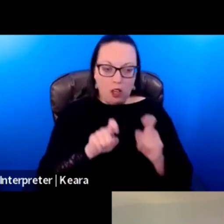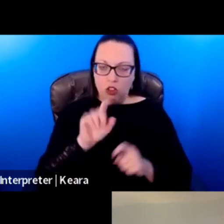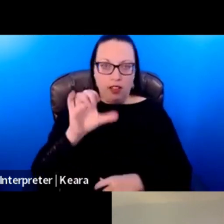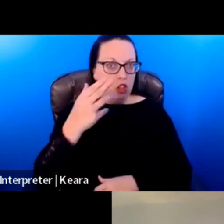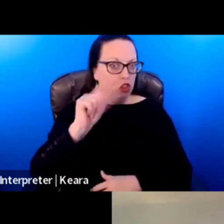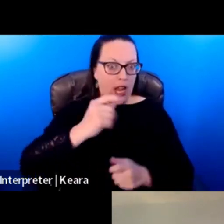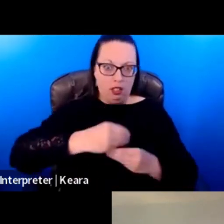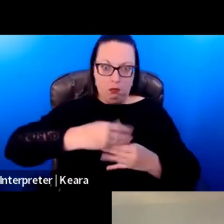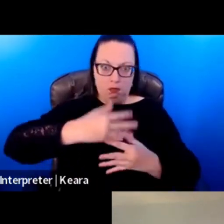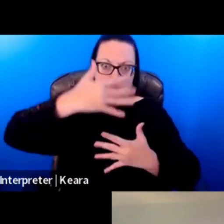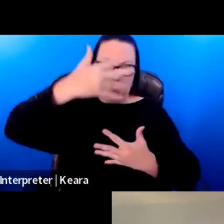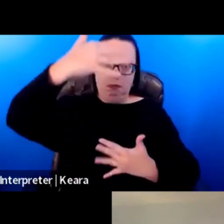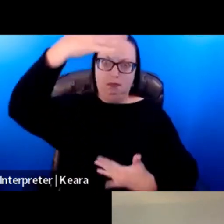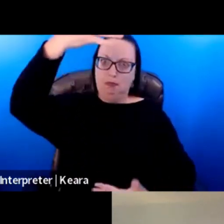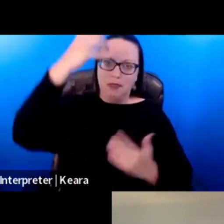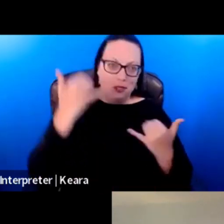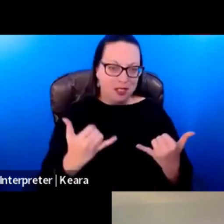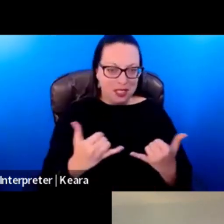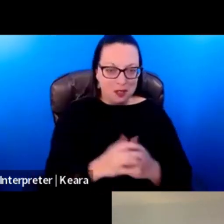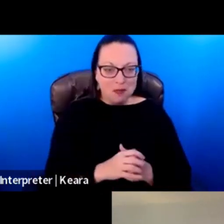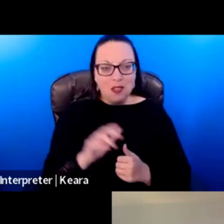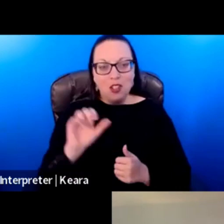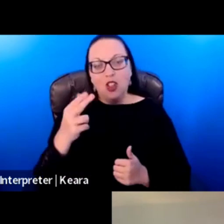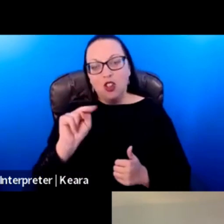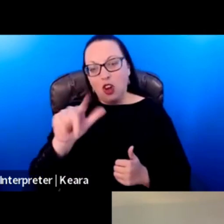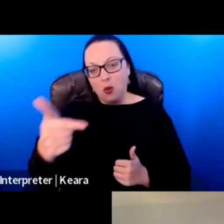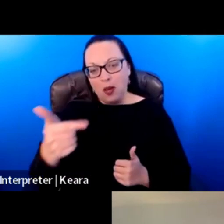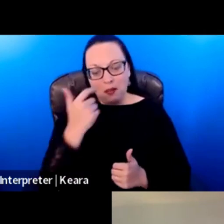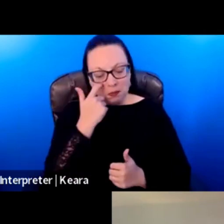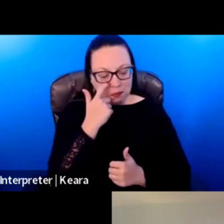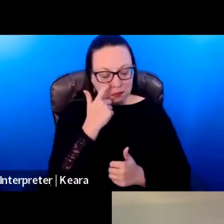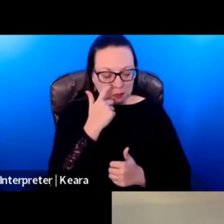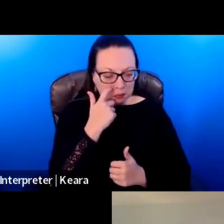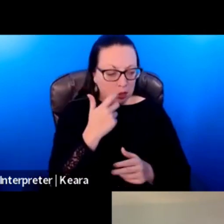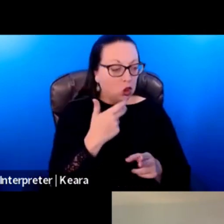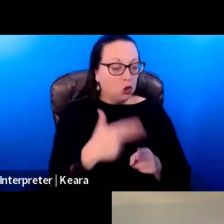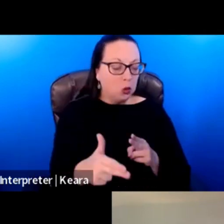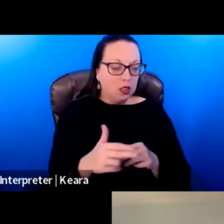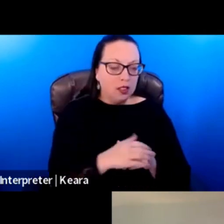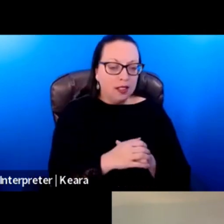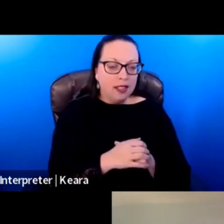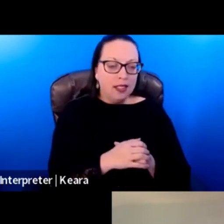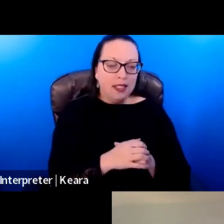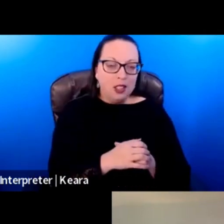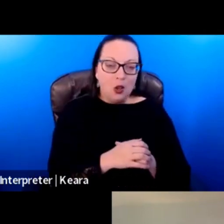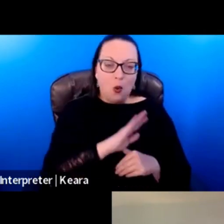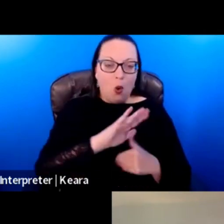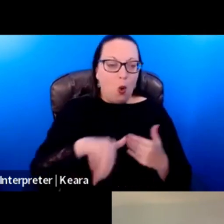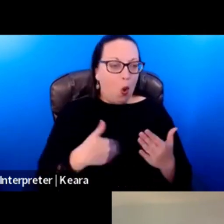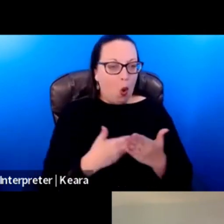Shawn Callaway: Judy. Real quick, go figure that out of all these panelists. The blind guy